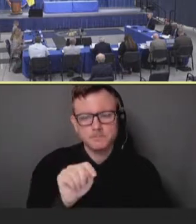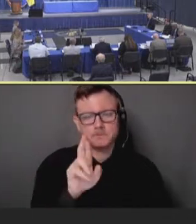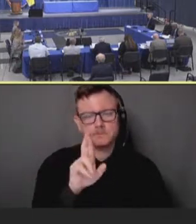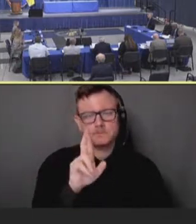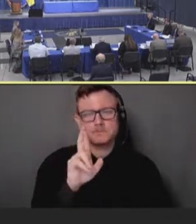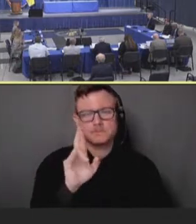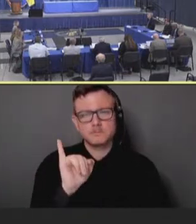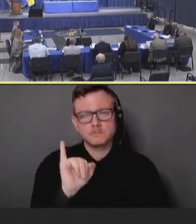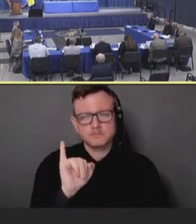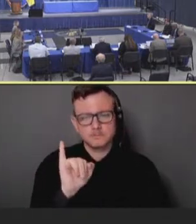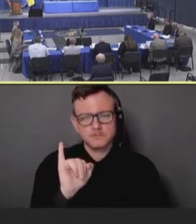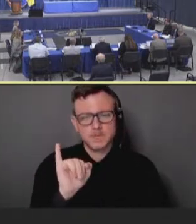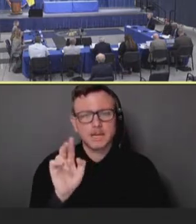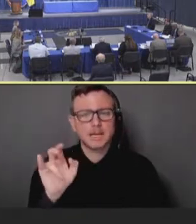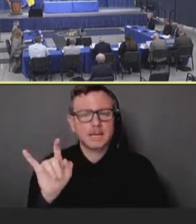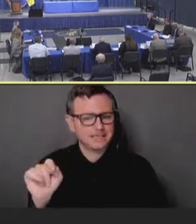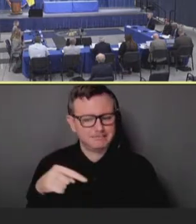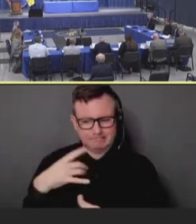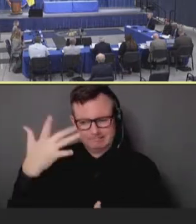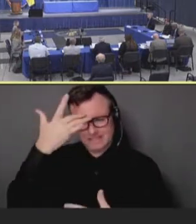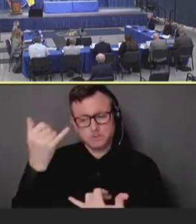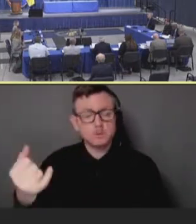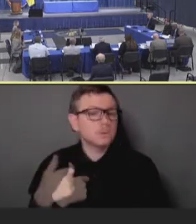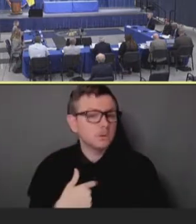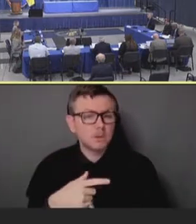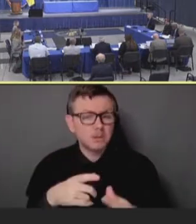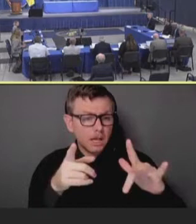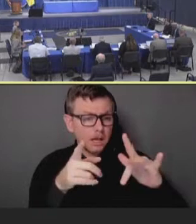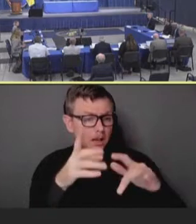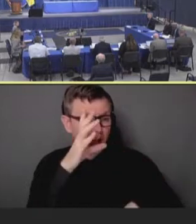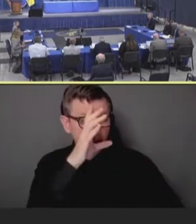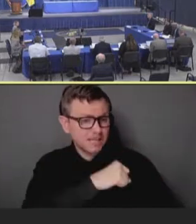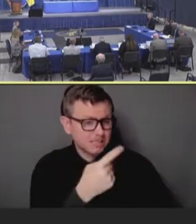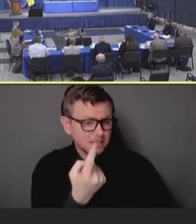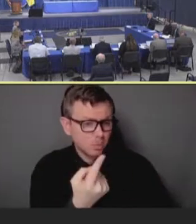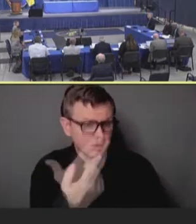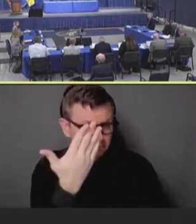Did I miss anyone? All right.